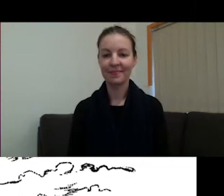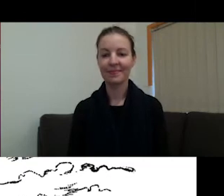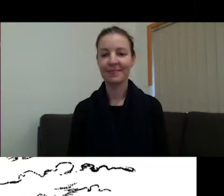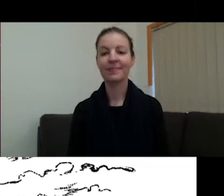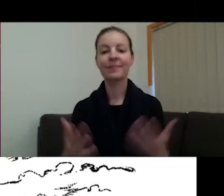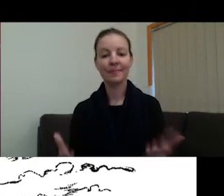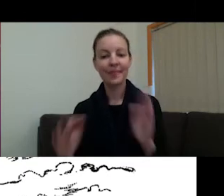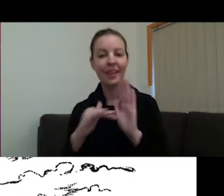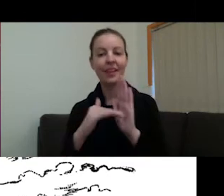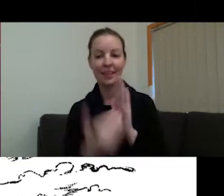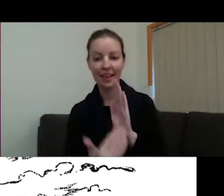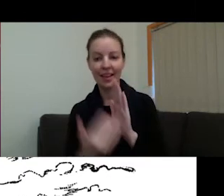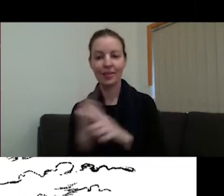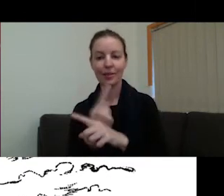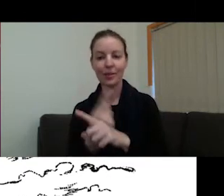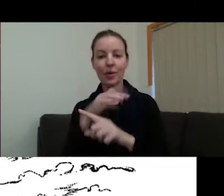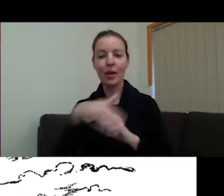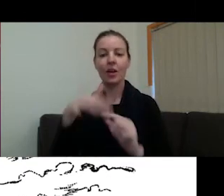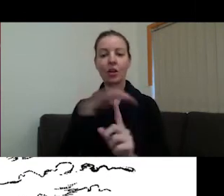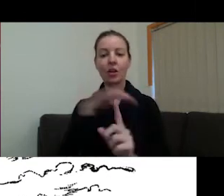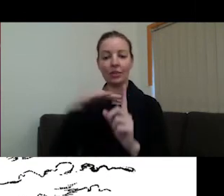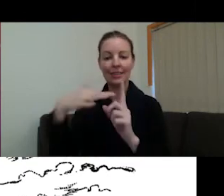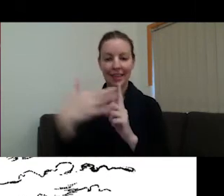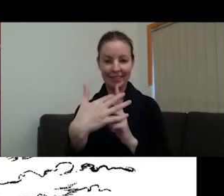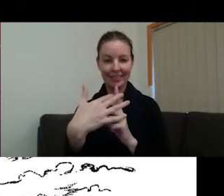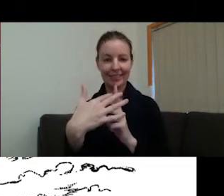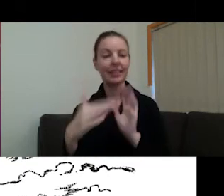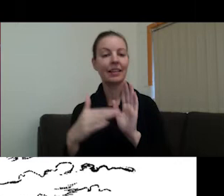So, this - the slide on the screen at the moment contains a line drawing